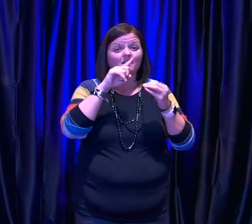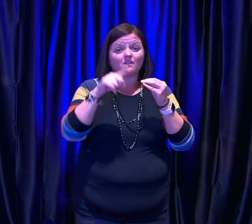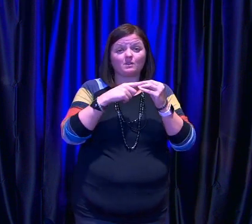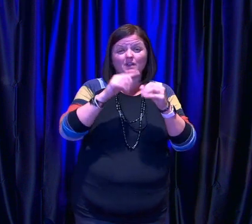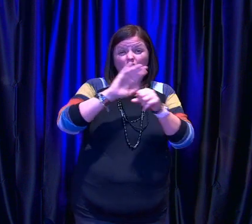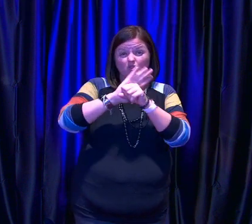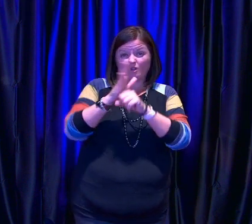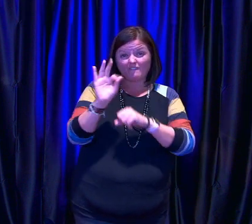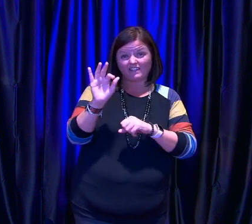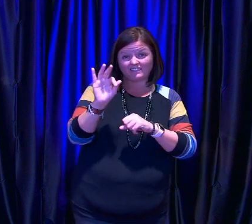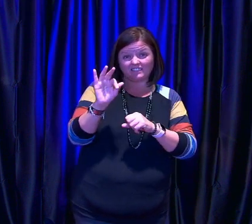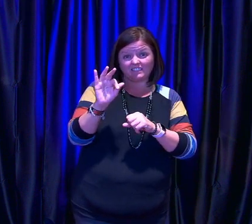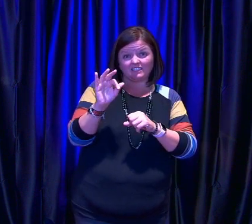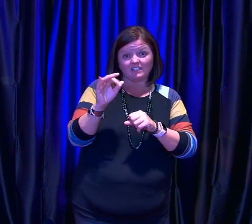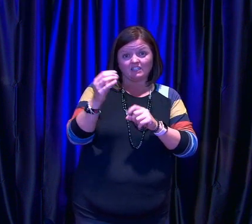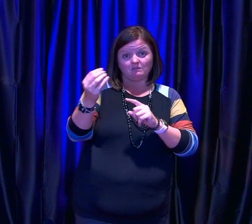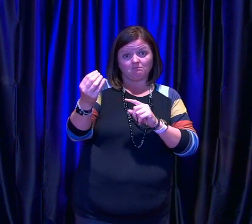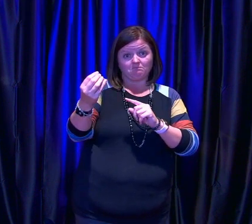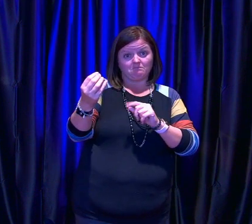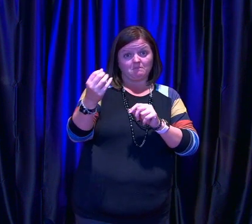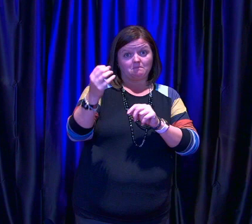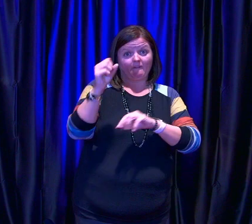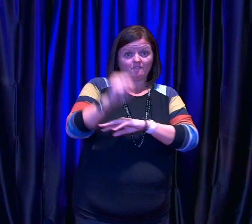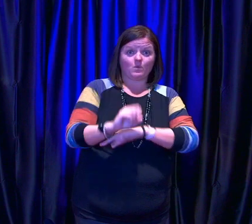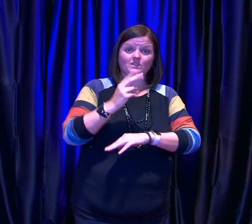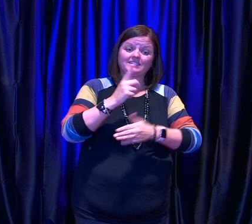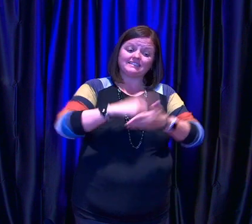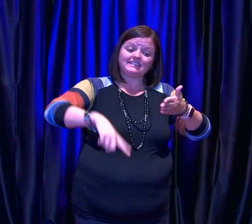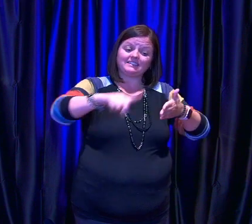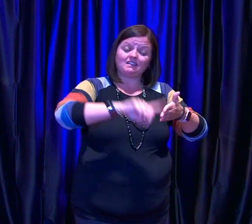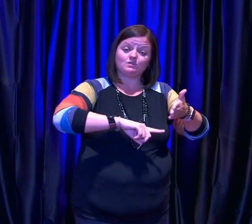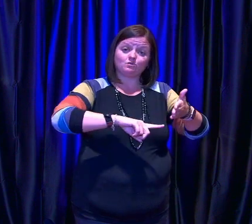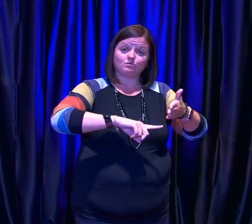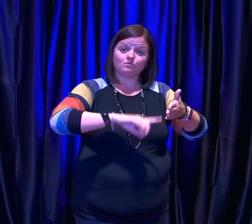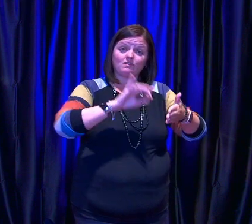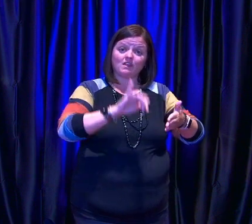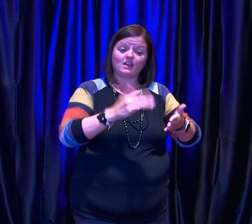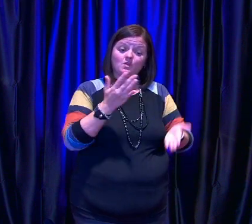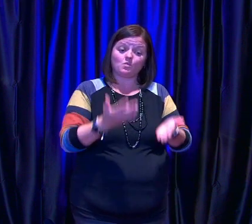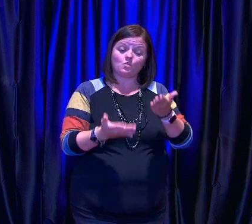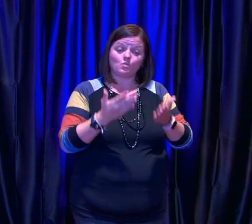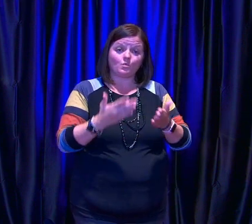made us cancel that we may be we might be far more